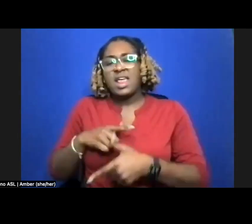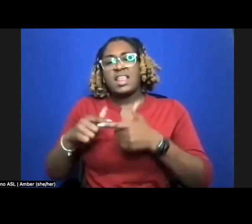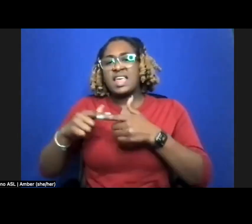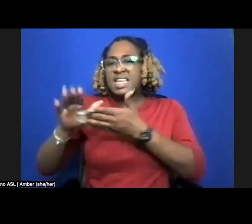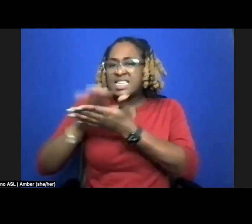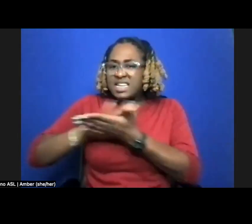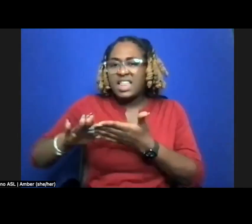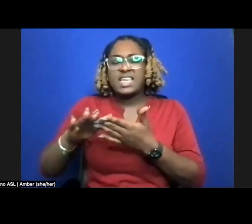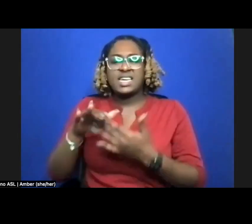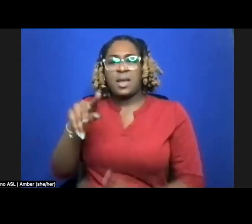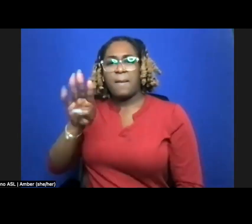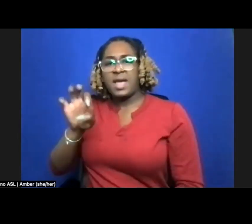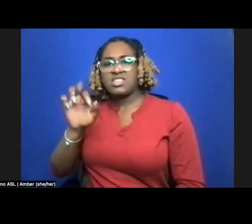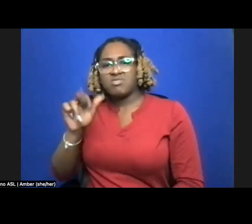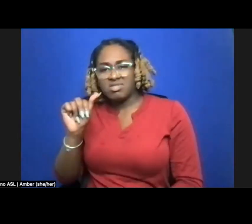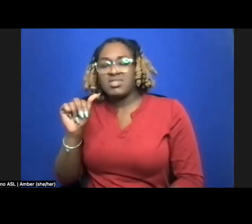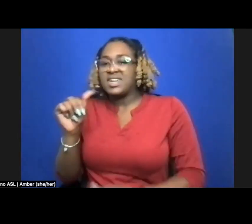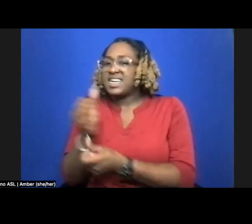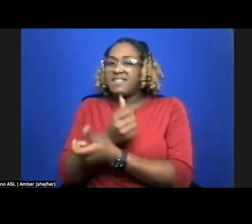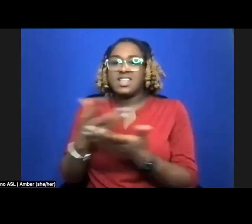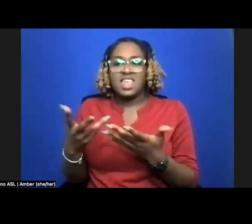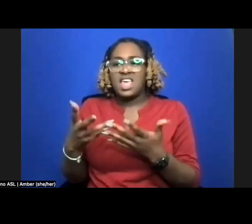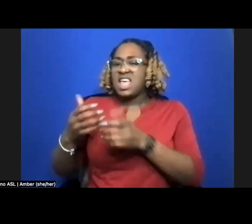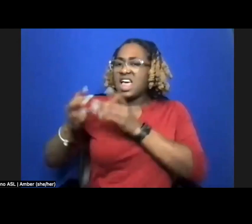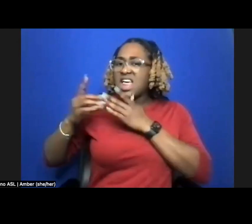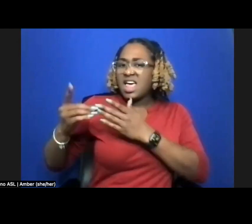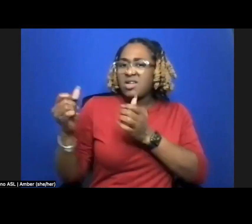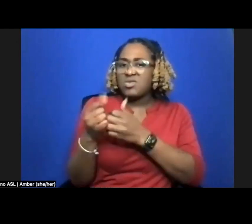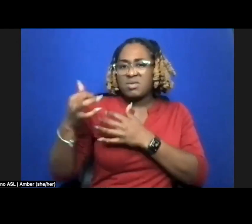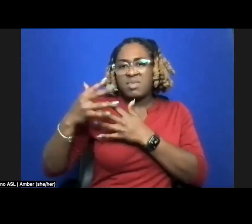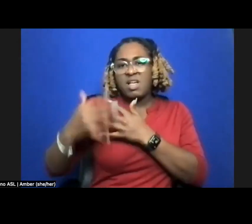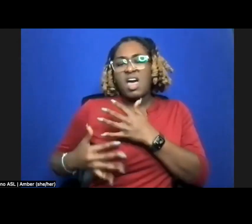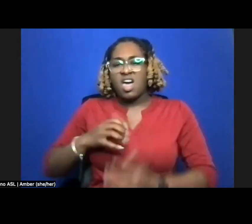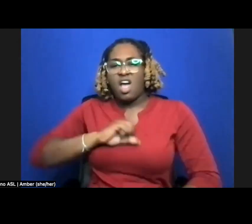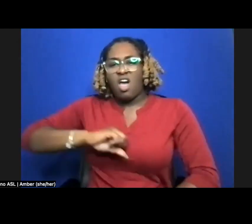genealogy of anguish, lead hardened blood, black lung coughing up embattled blues --- wasn’t the